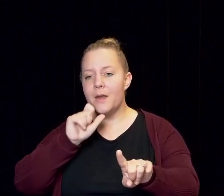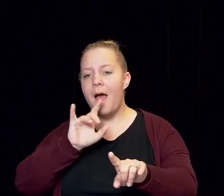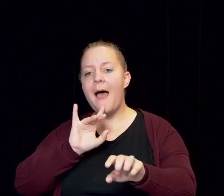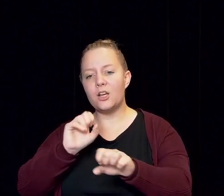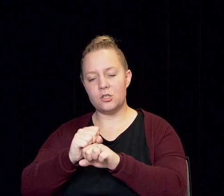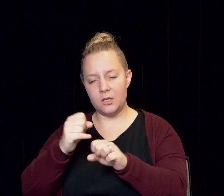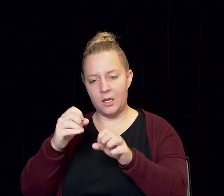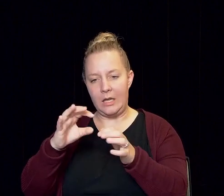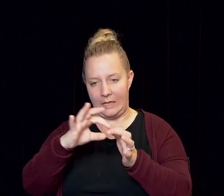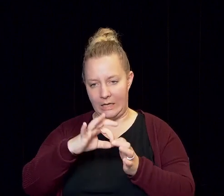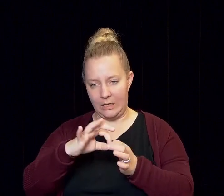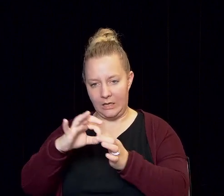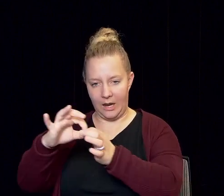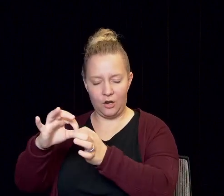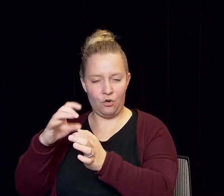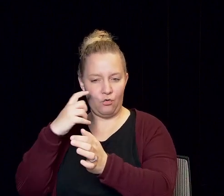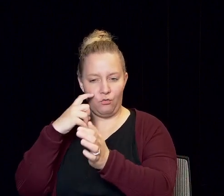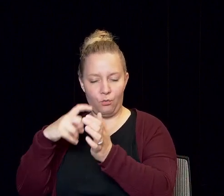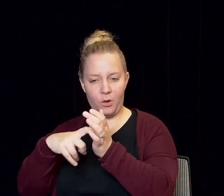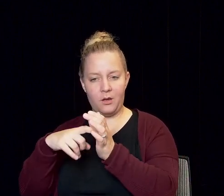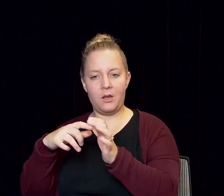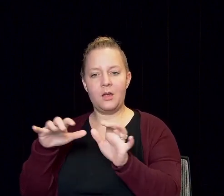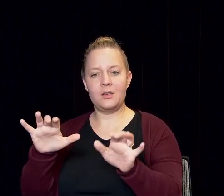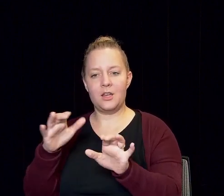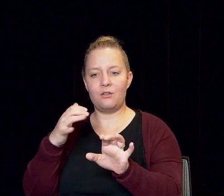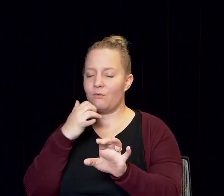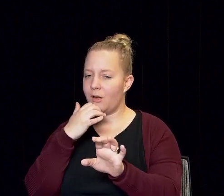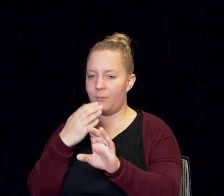And, I just realized I did this wrong on the other graph as well because I was showing you what it